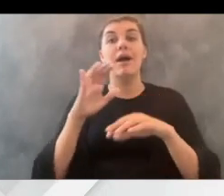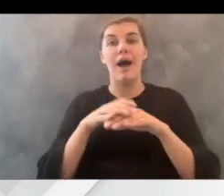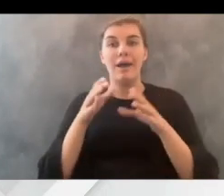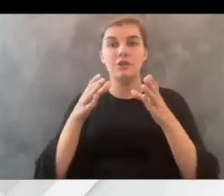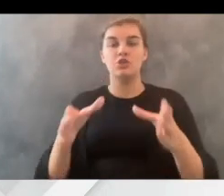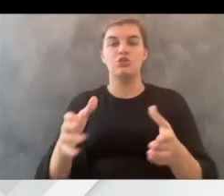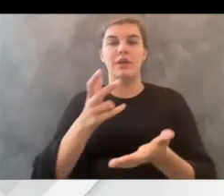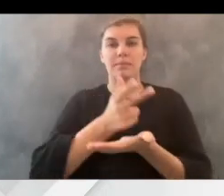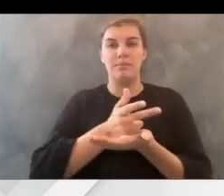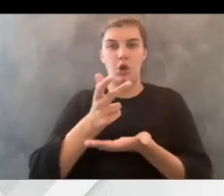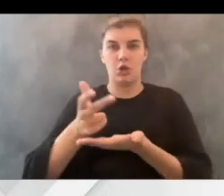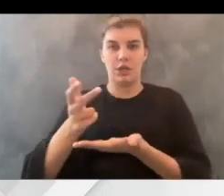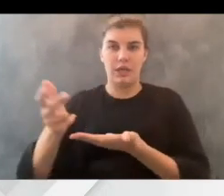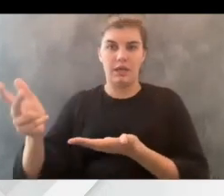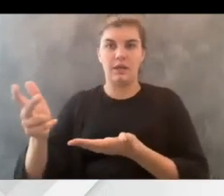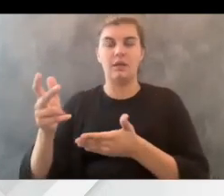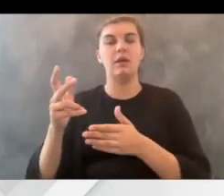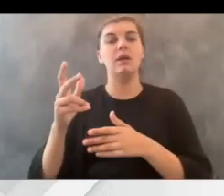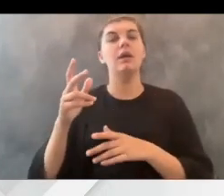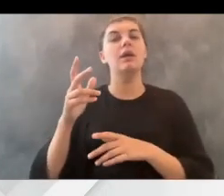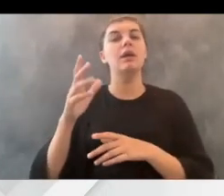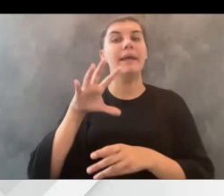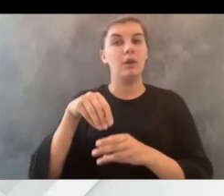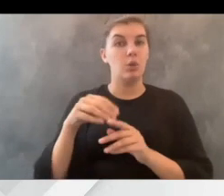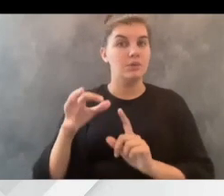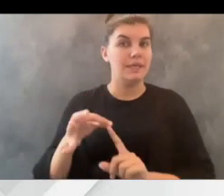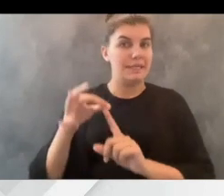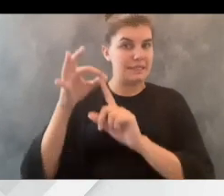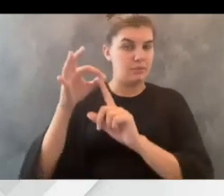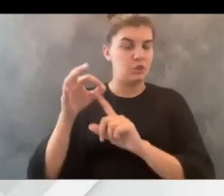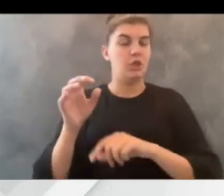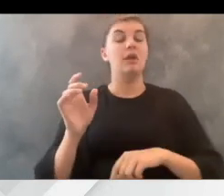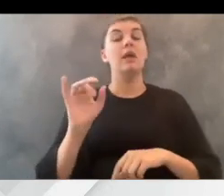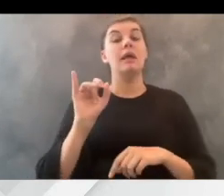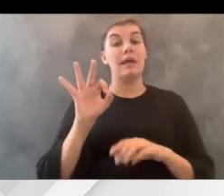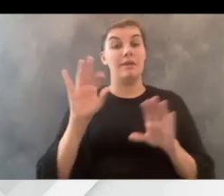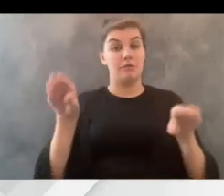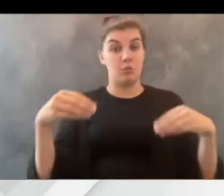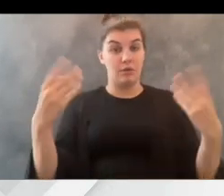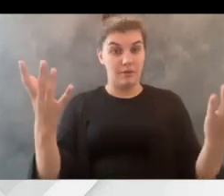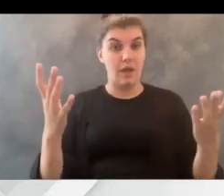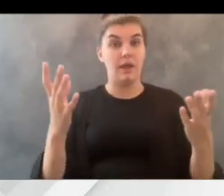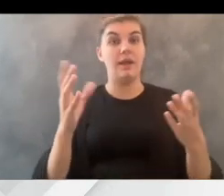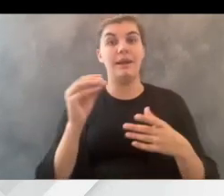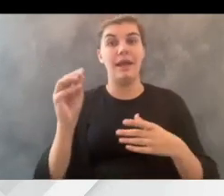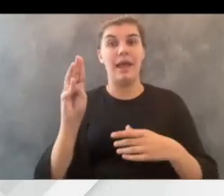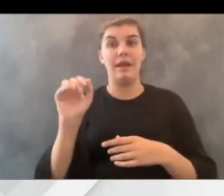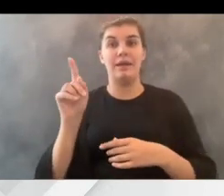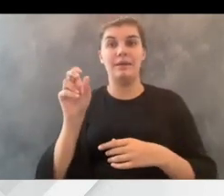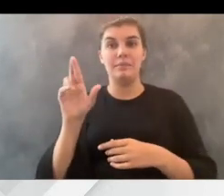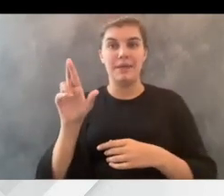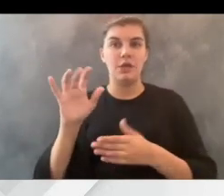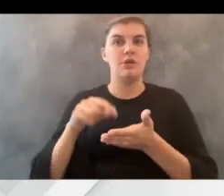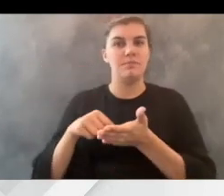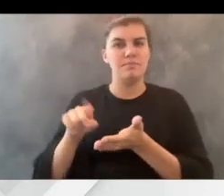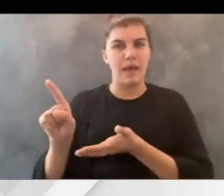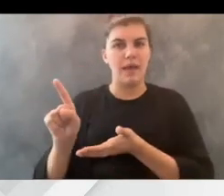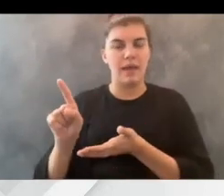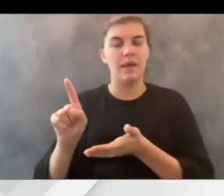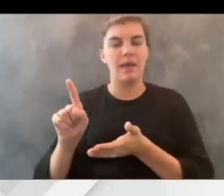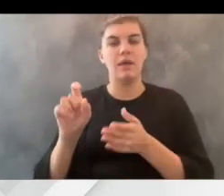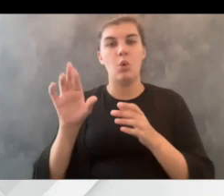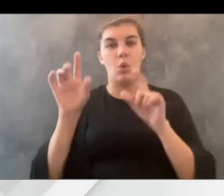and includes exceptions. So where provided and metered or designated by signs or